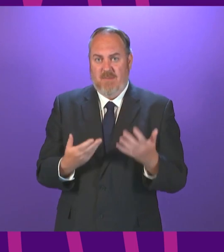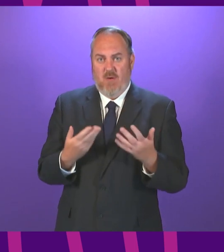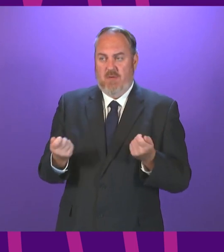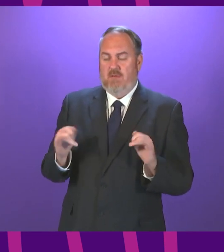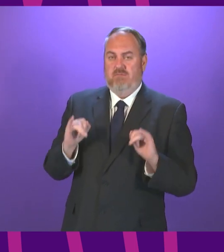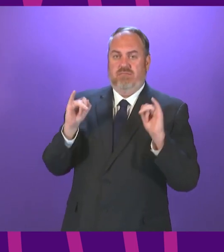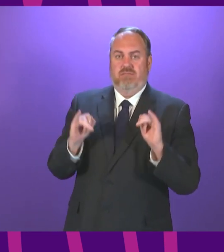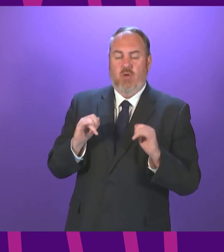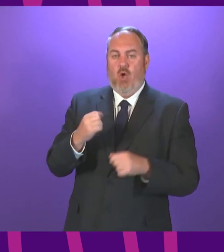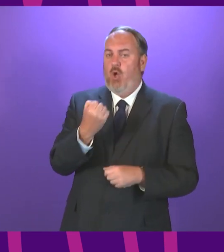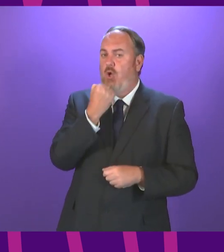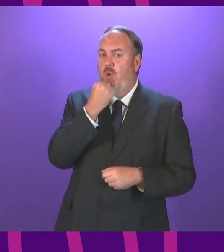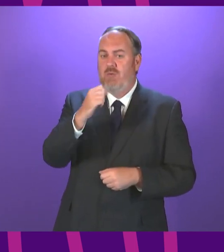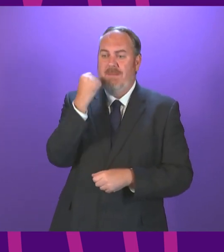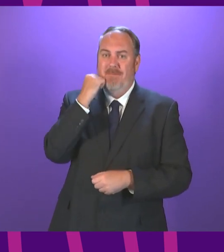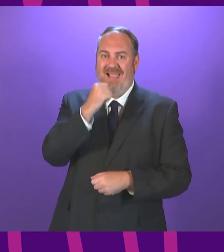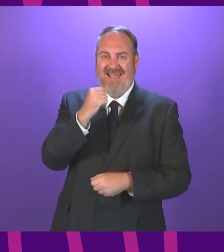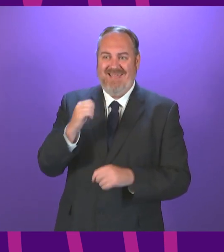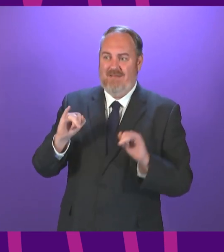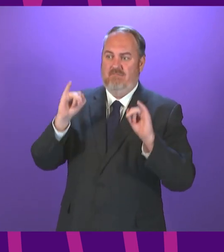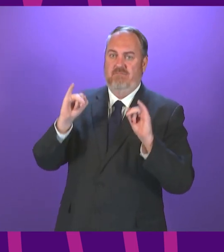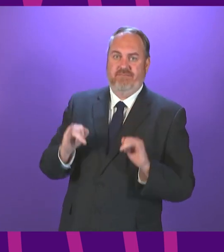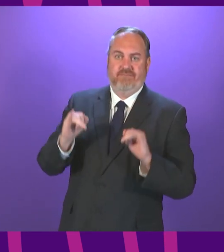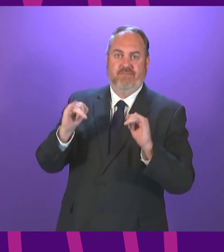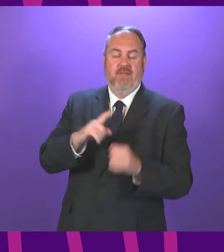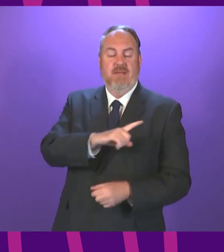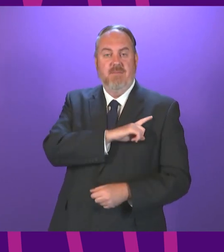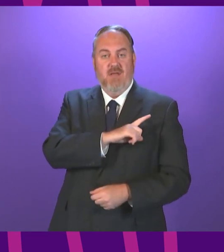of staff are being required to self-isolate because of contact with Covid cases.